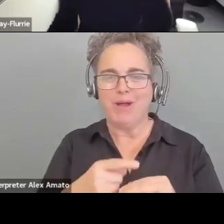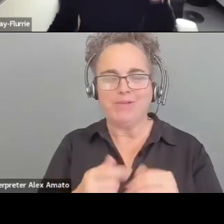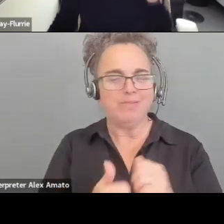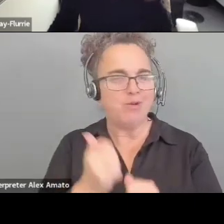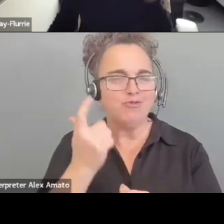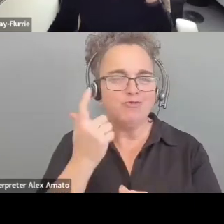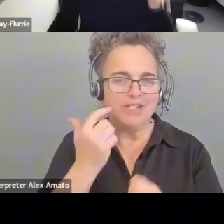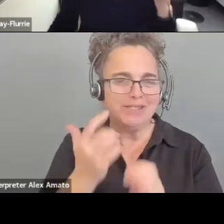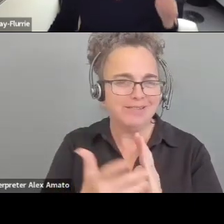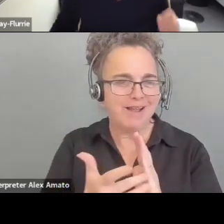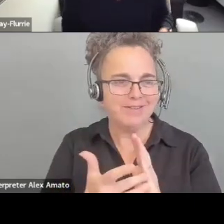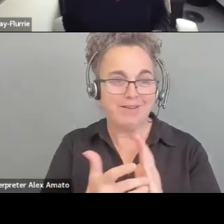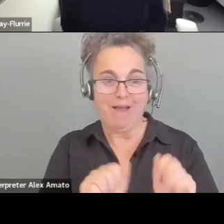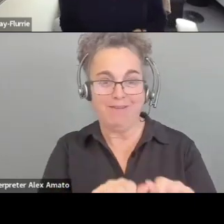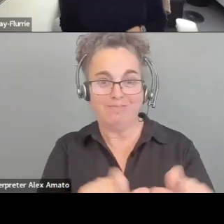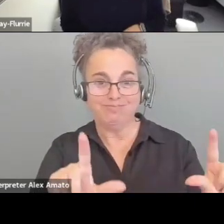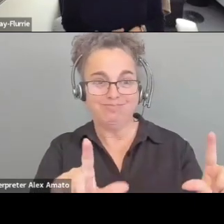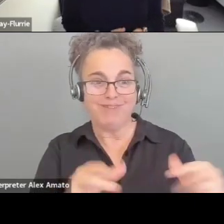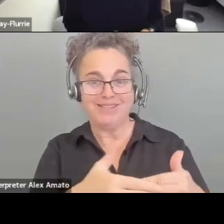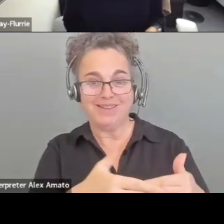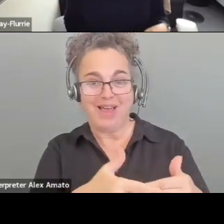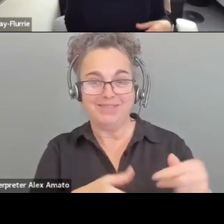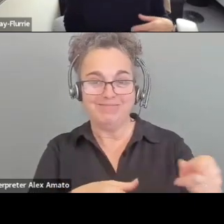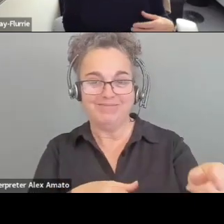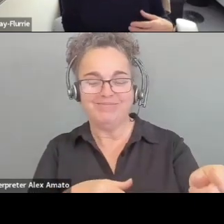And I have put up a slide that includes things like,